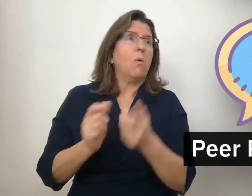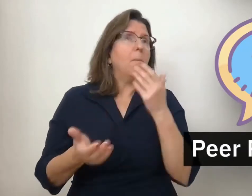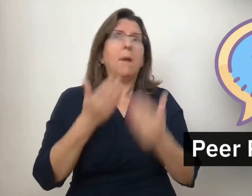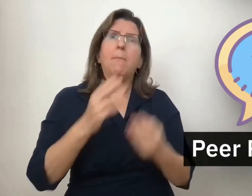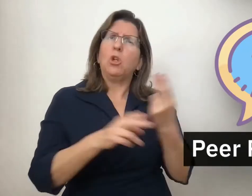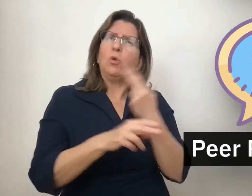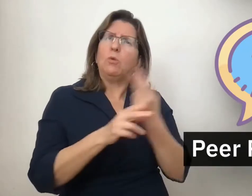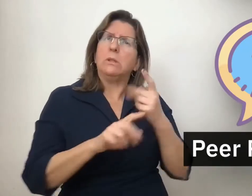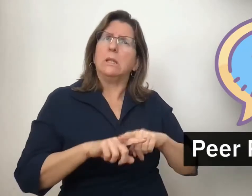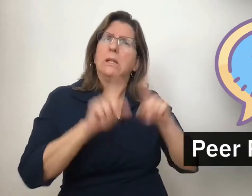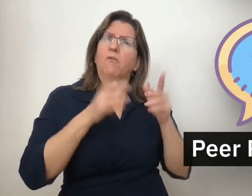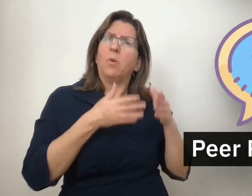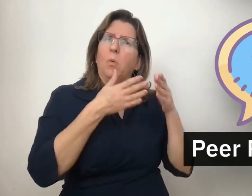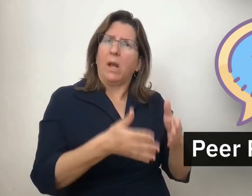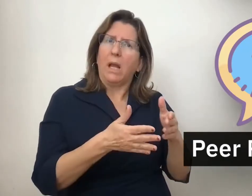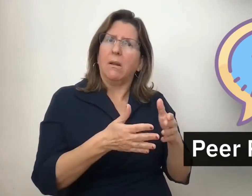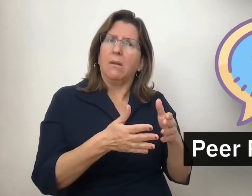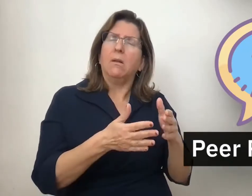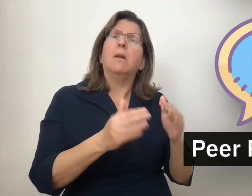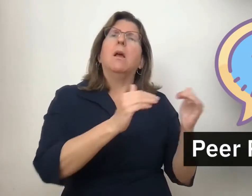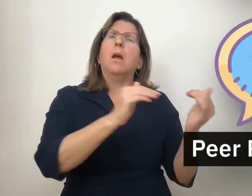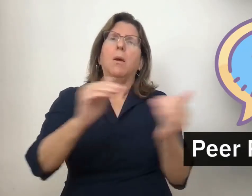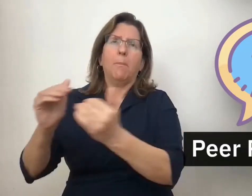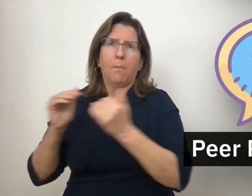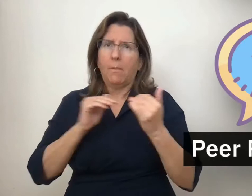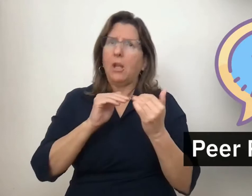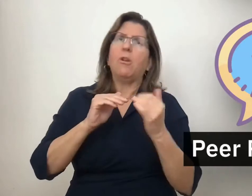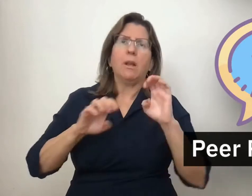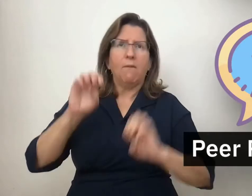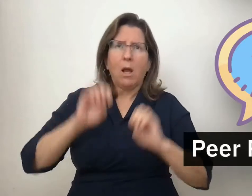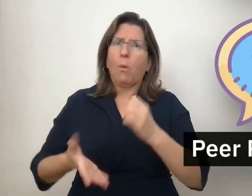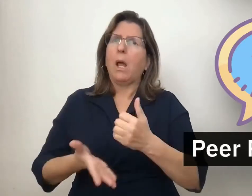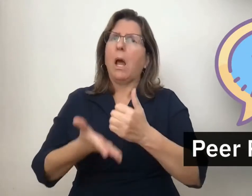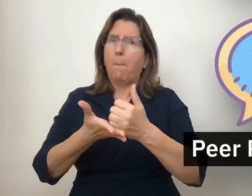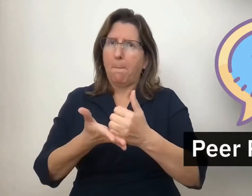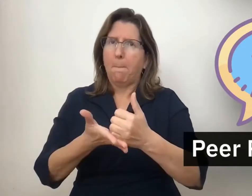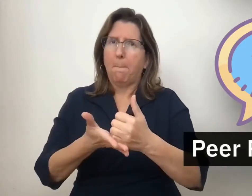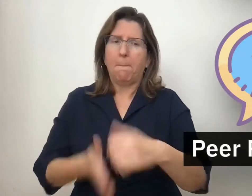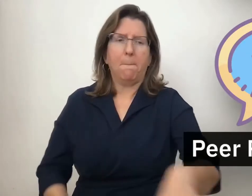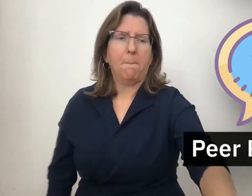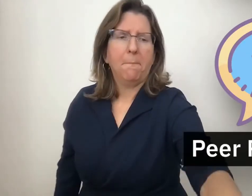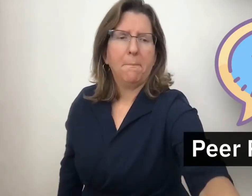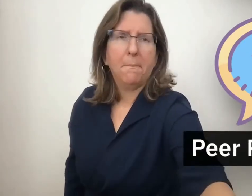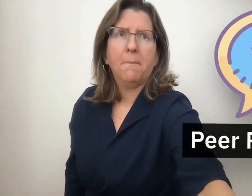modifications or adaptations that will improve the quality of our work.